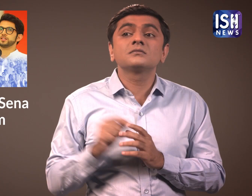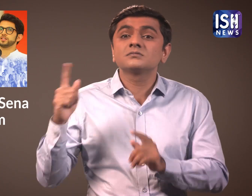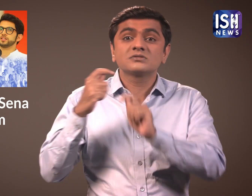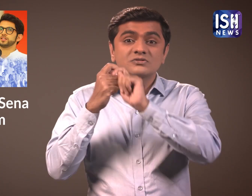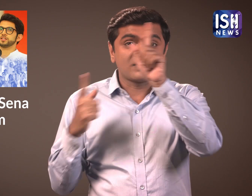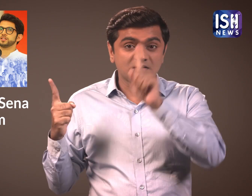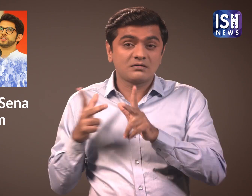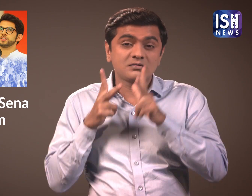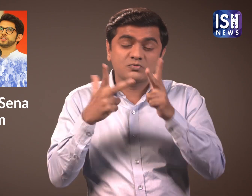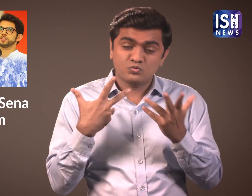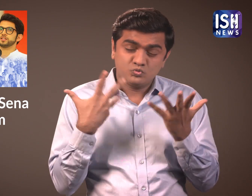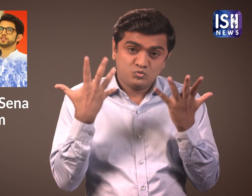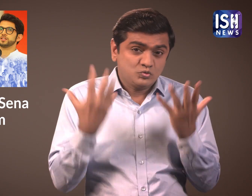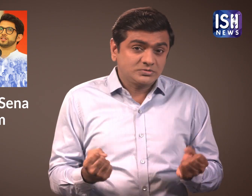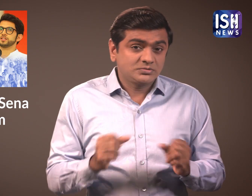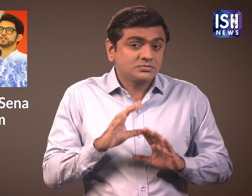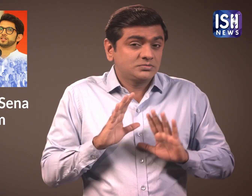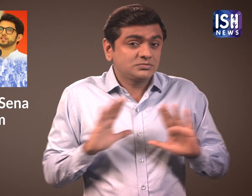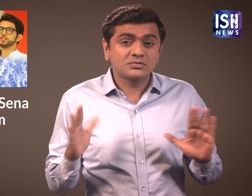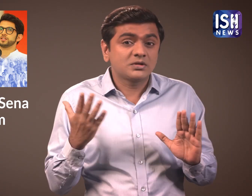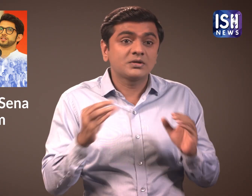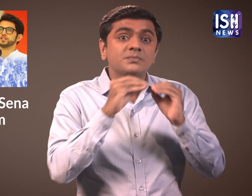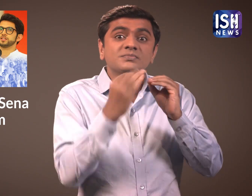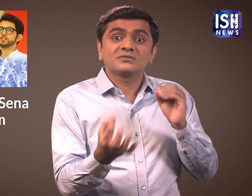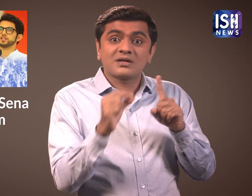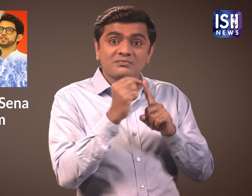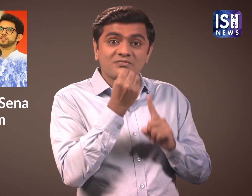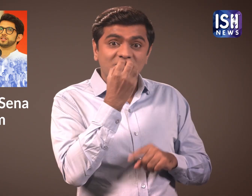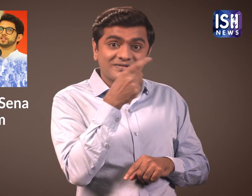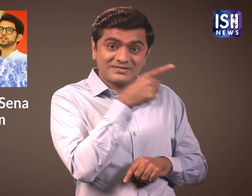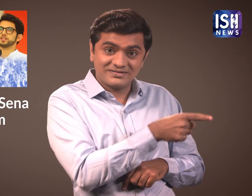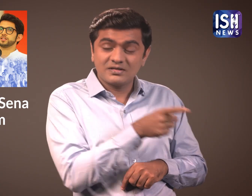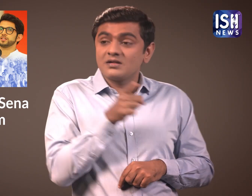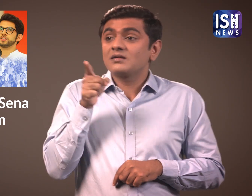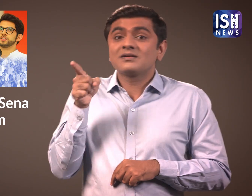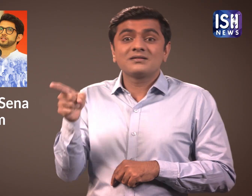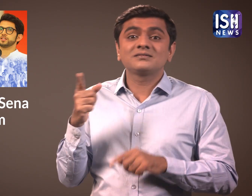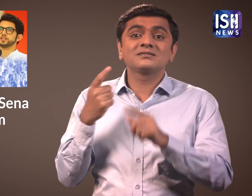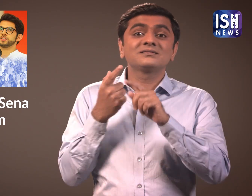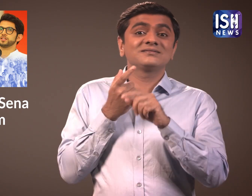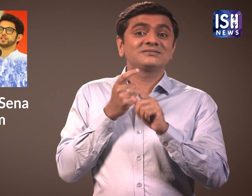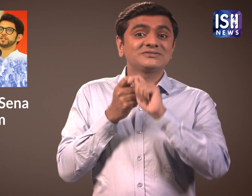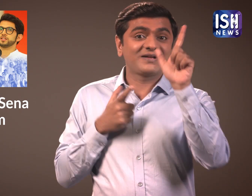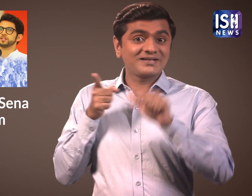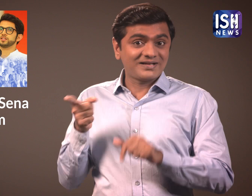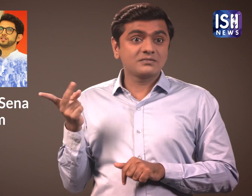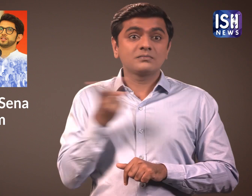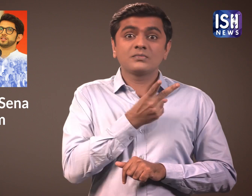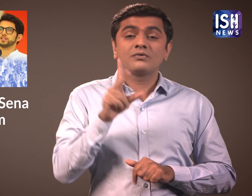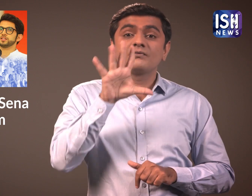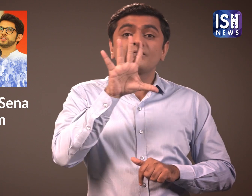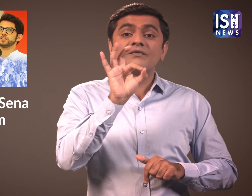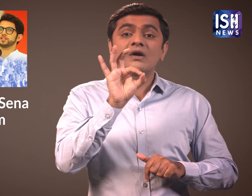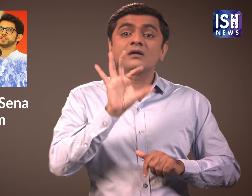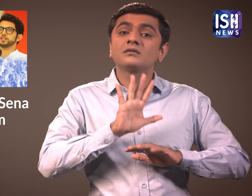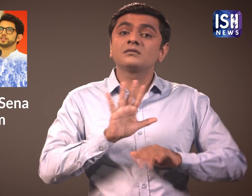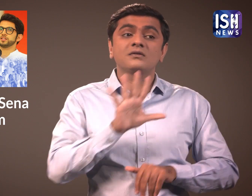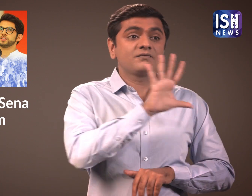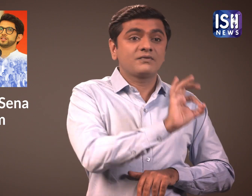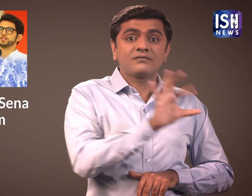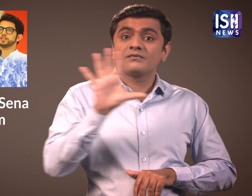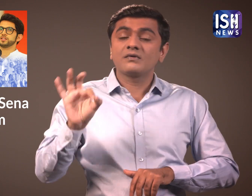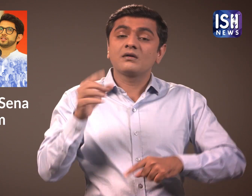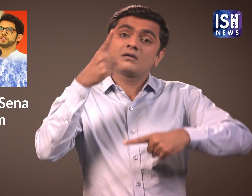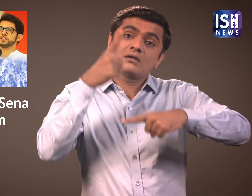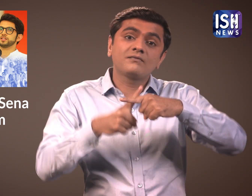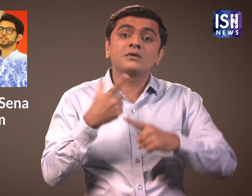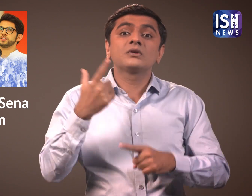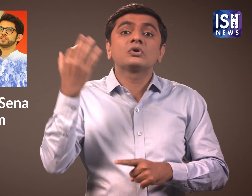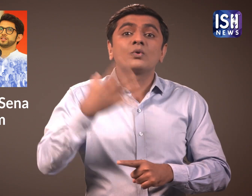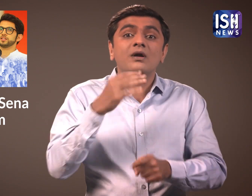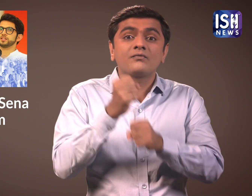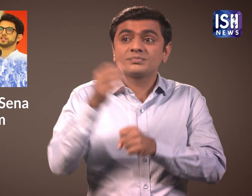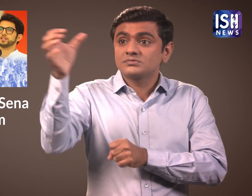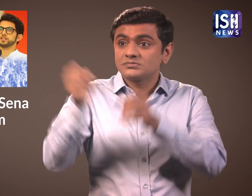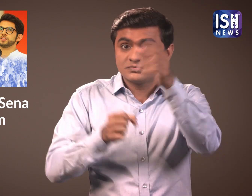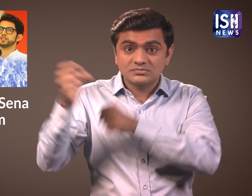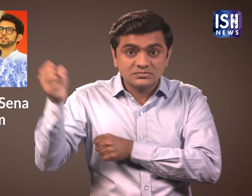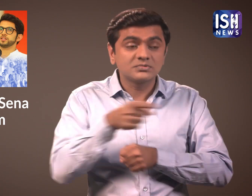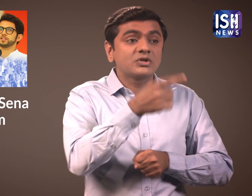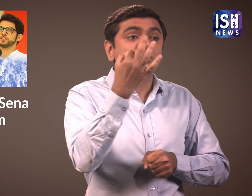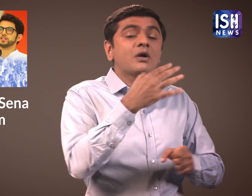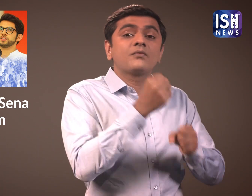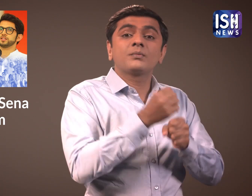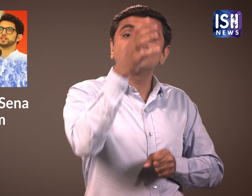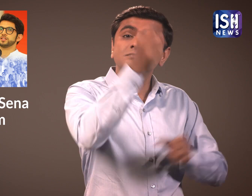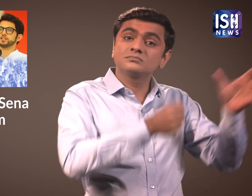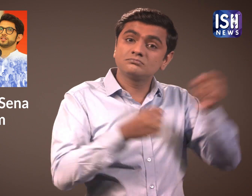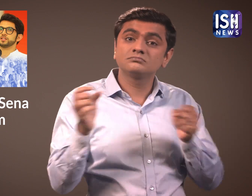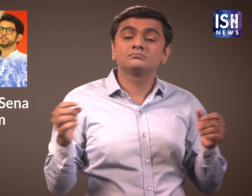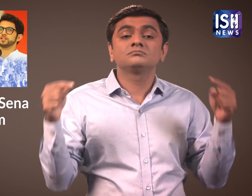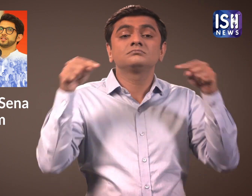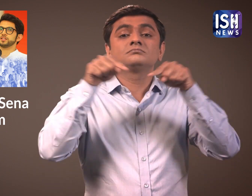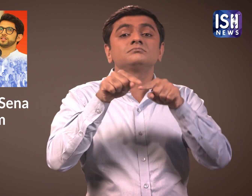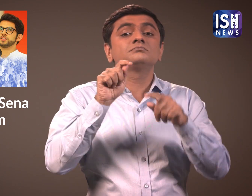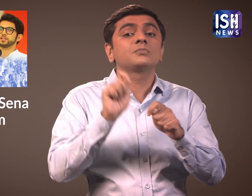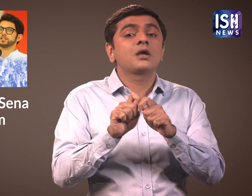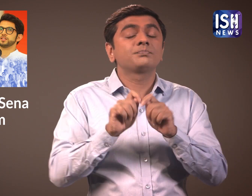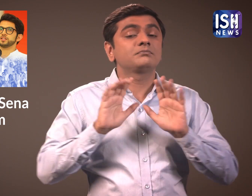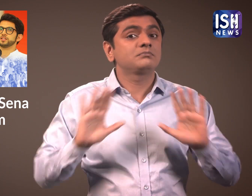However Shiv Sena wants equal ministers to be elected from both the parties.